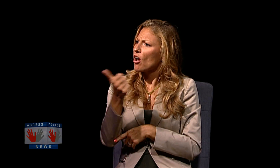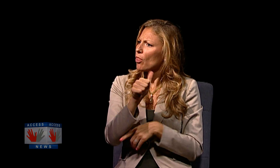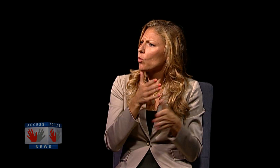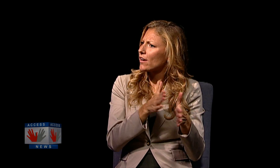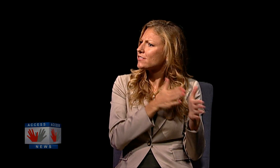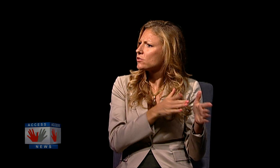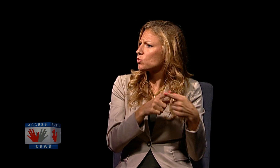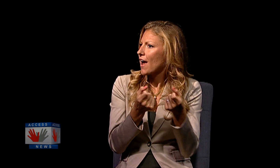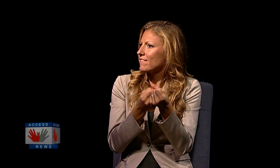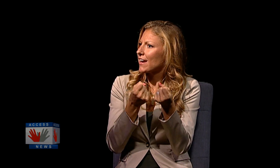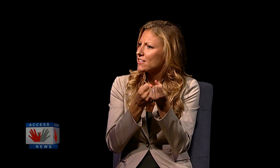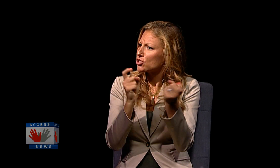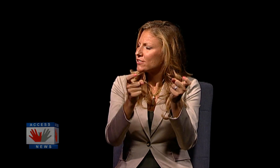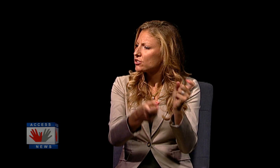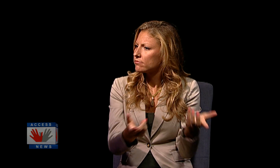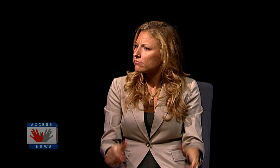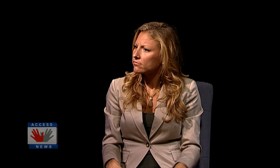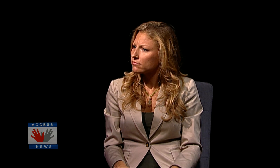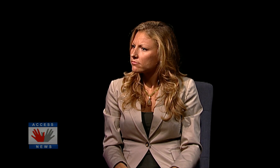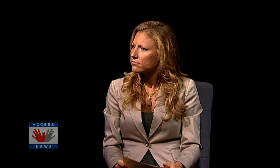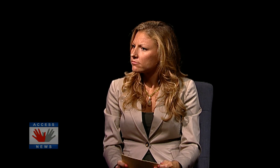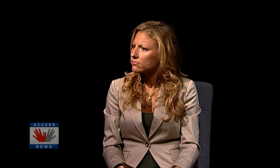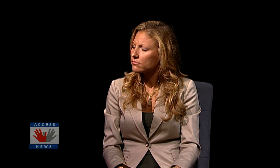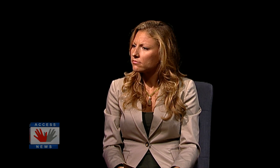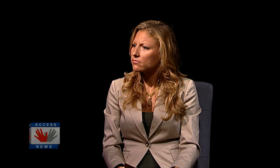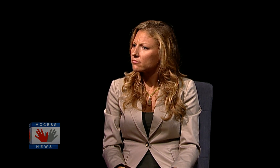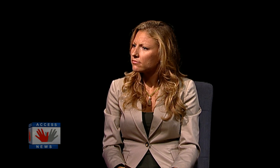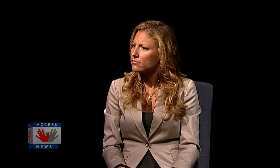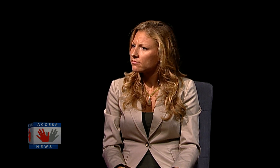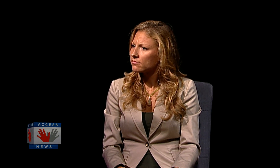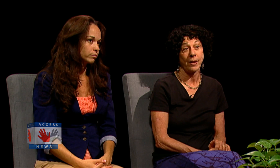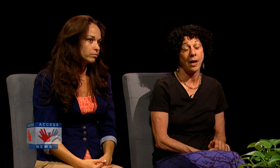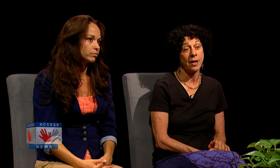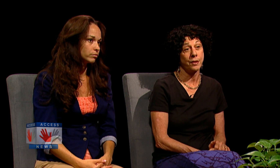SO WHEN YOU SAY THAT'S NOT THE ONLY WAY TO ADVOCATE, WHAT ARE OTHER WAYS OF MAKING CHANGES?